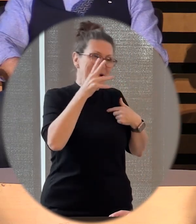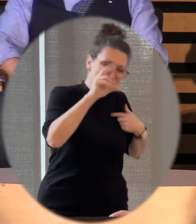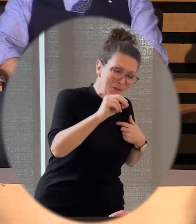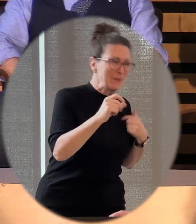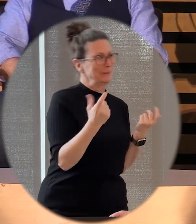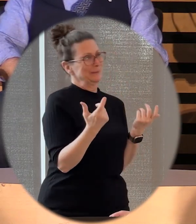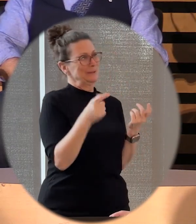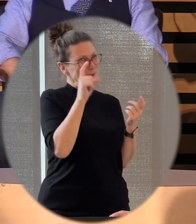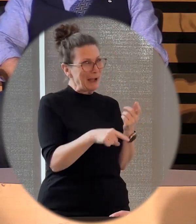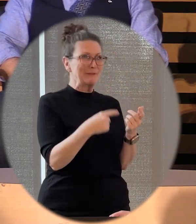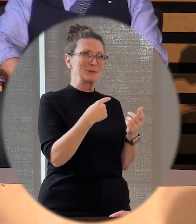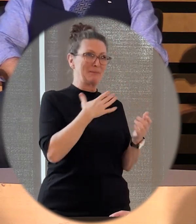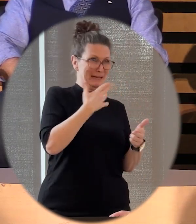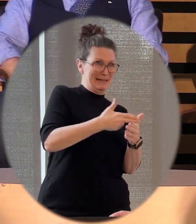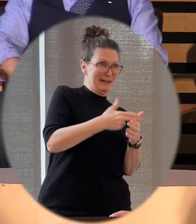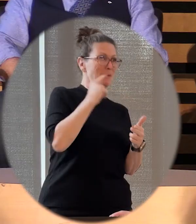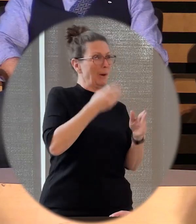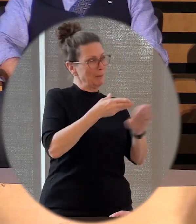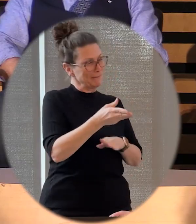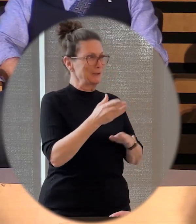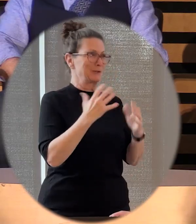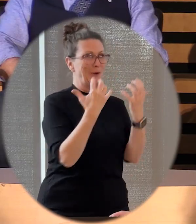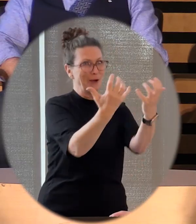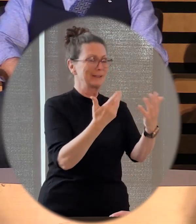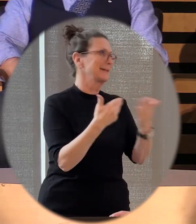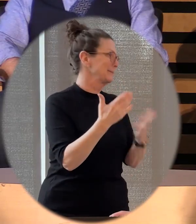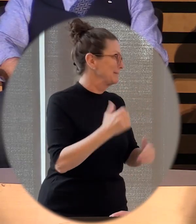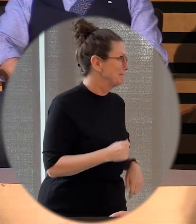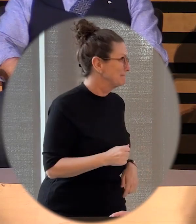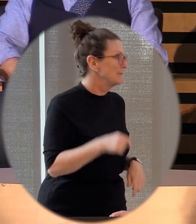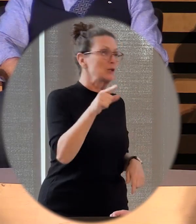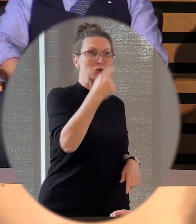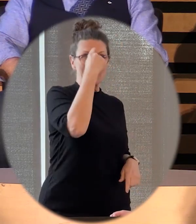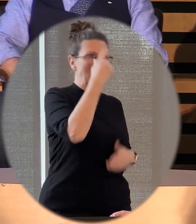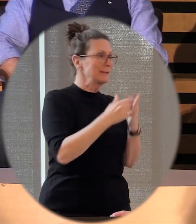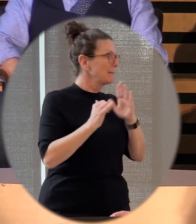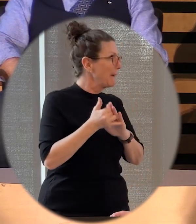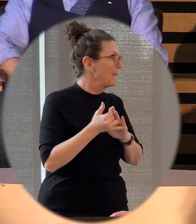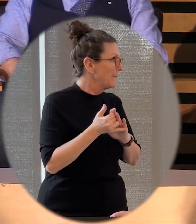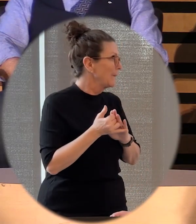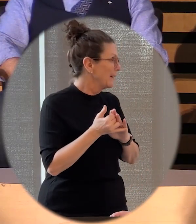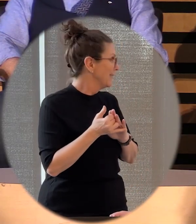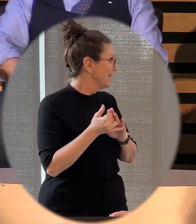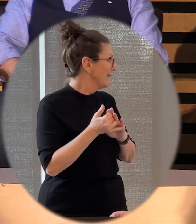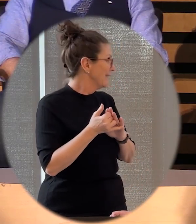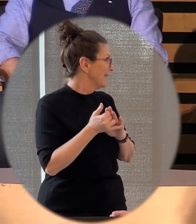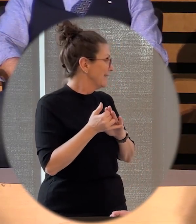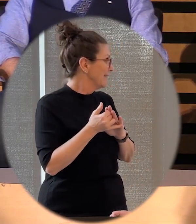but anyways. So, she's under the impression that somehow because I I you know, often have meetings